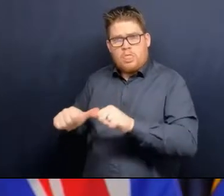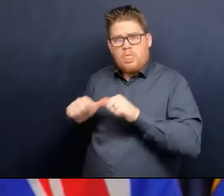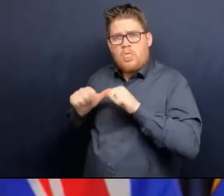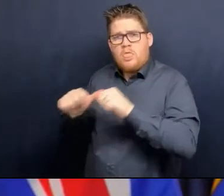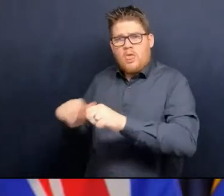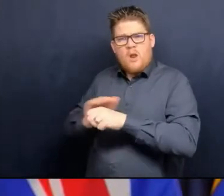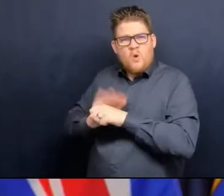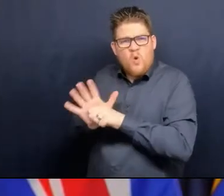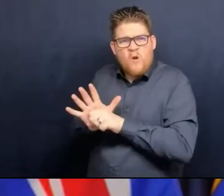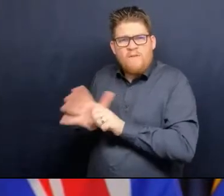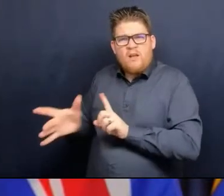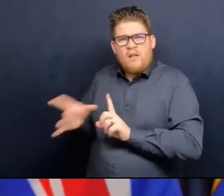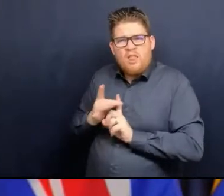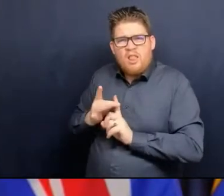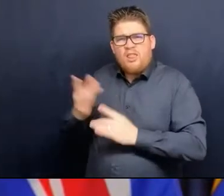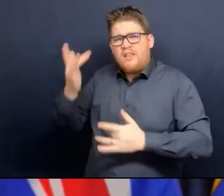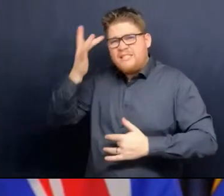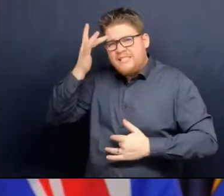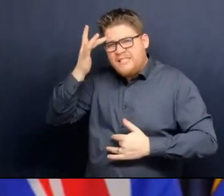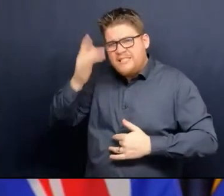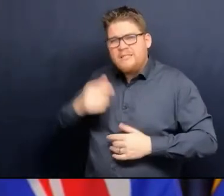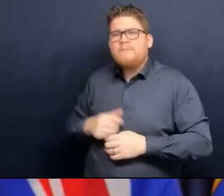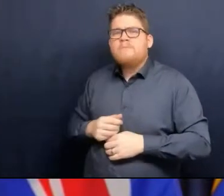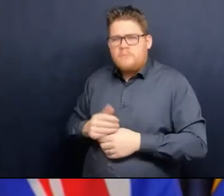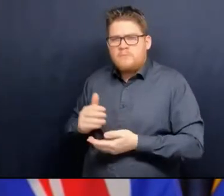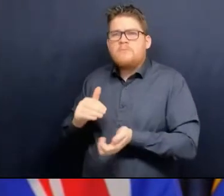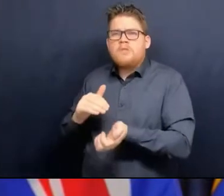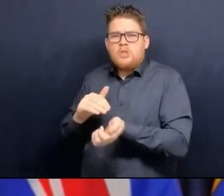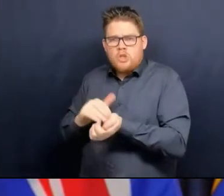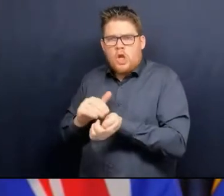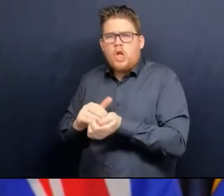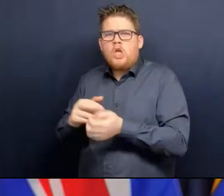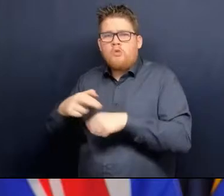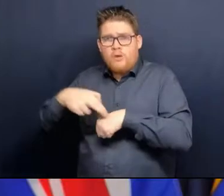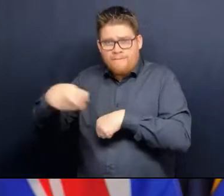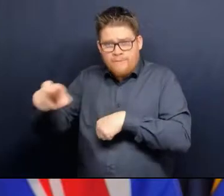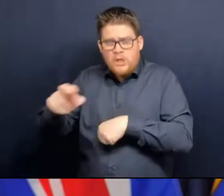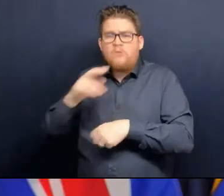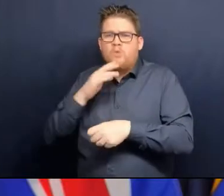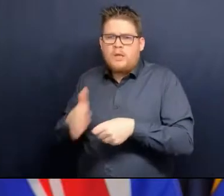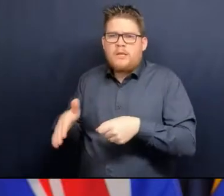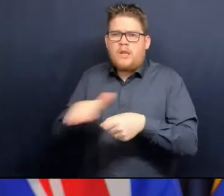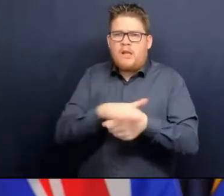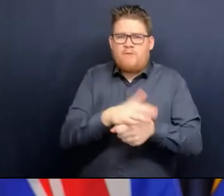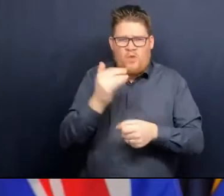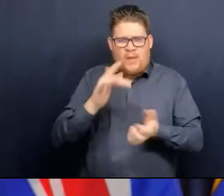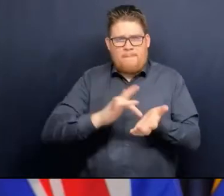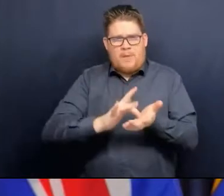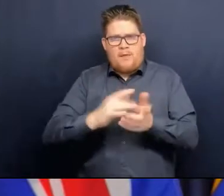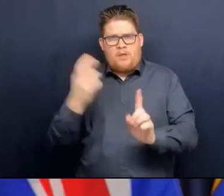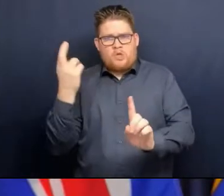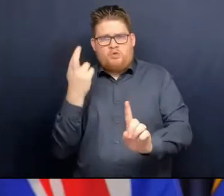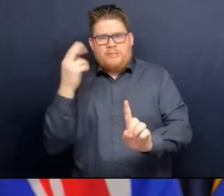from their covid 19 from Covid 19 transmission are covered from medically necessary care, NBC